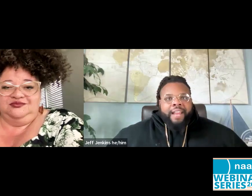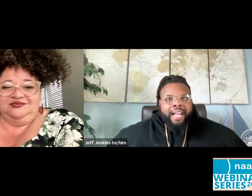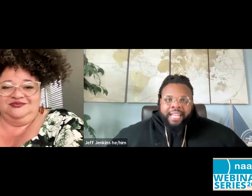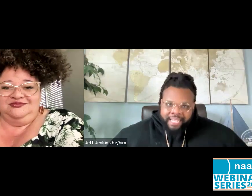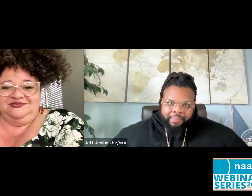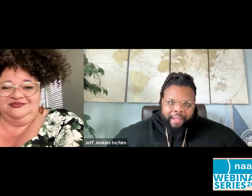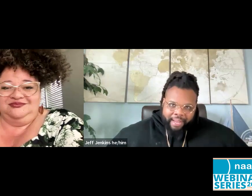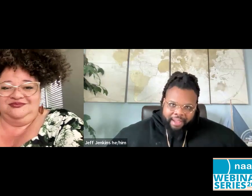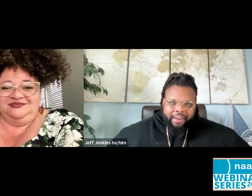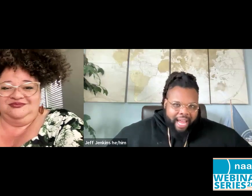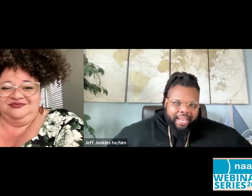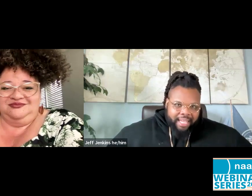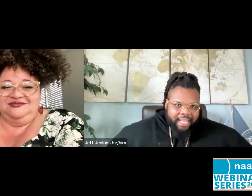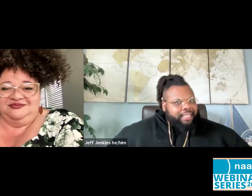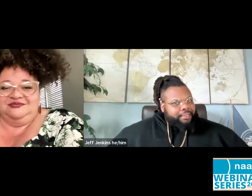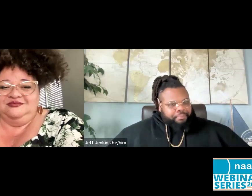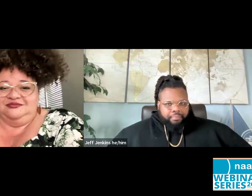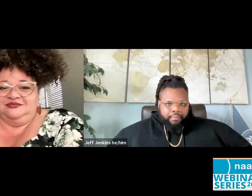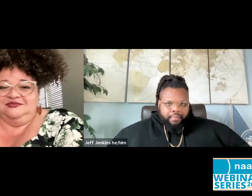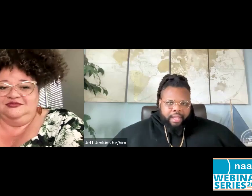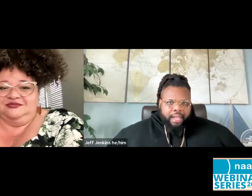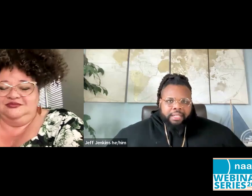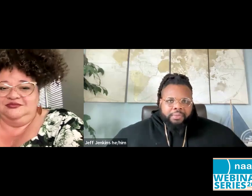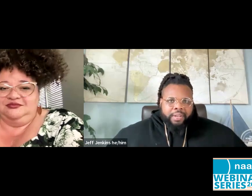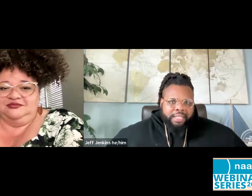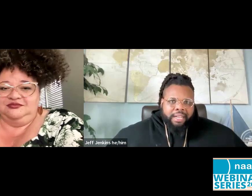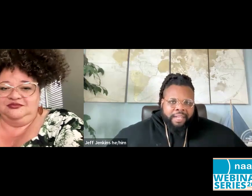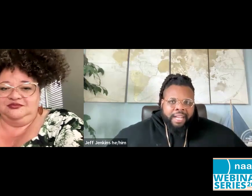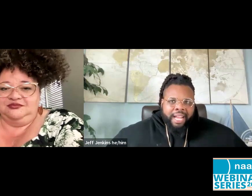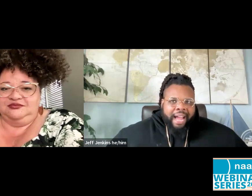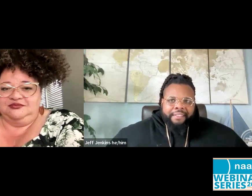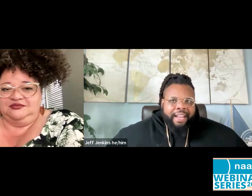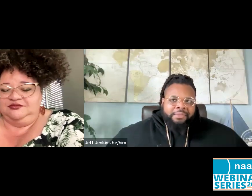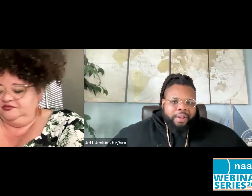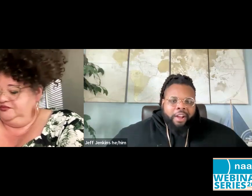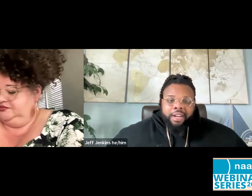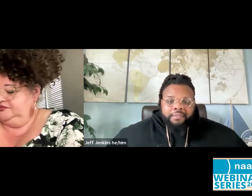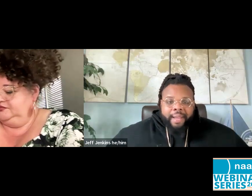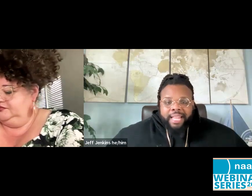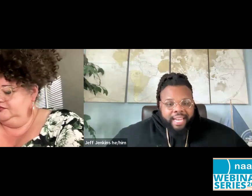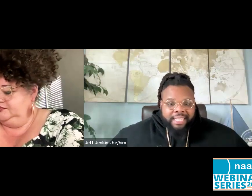Like to be able to hit on a lot of things is really tough and it's really hard to even make that list.